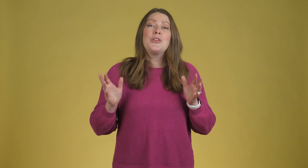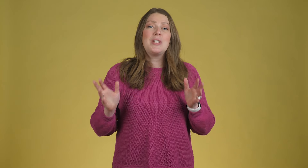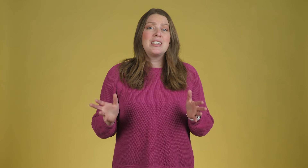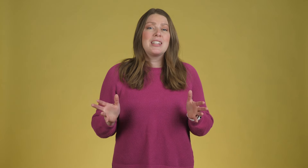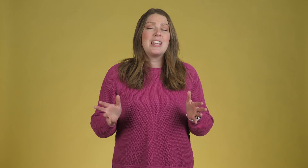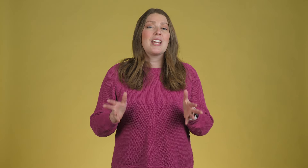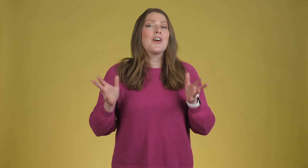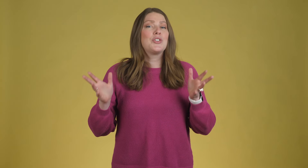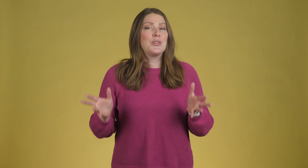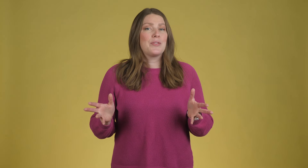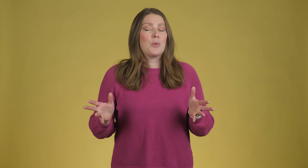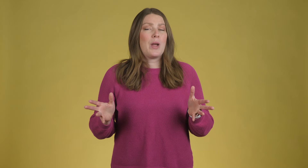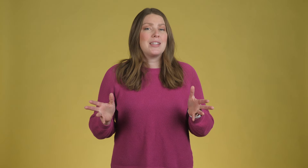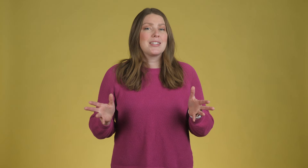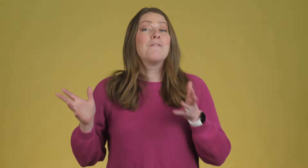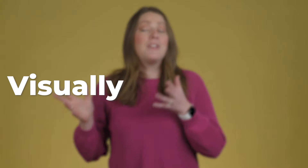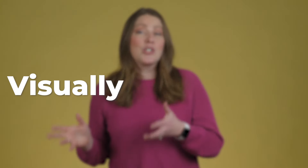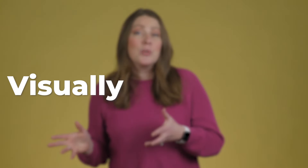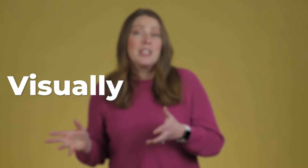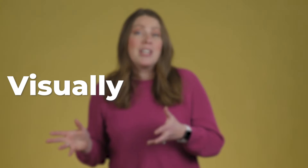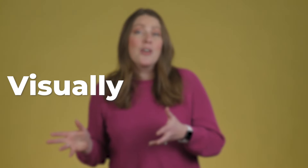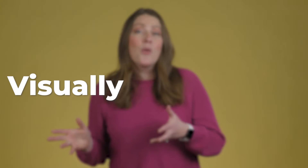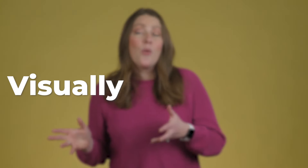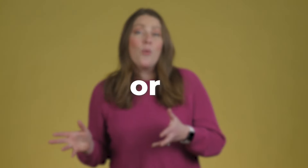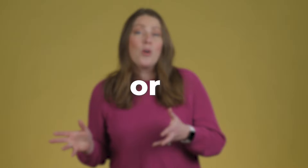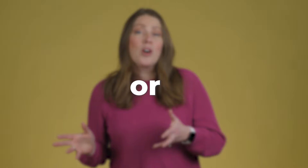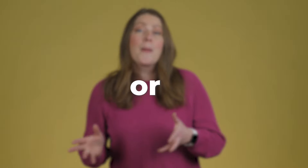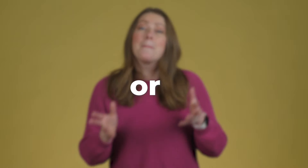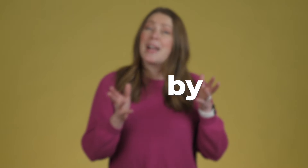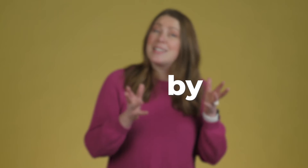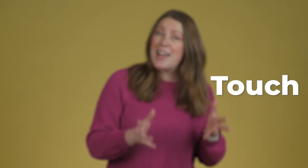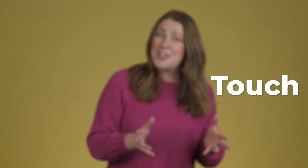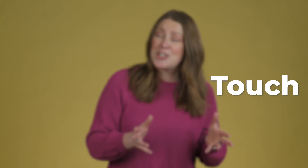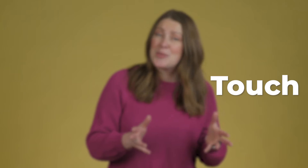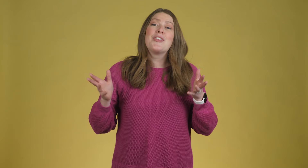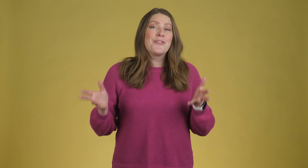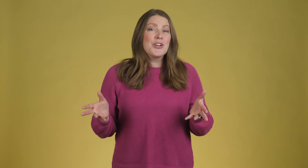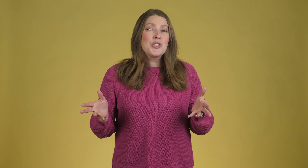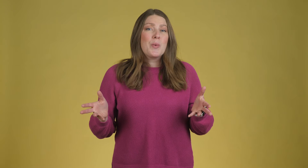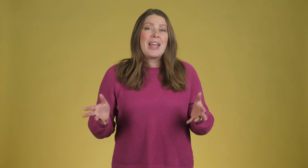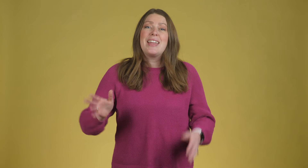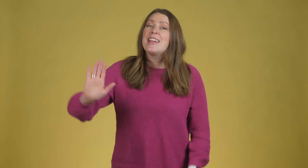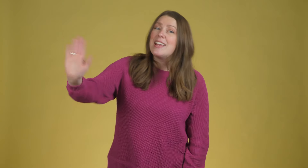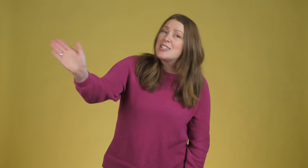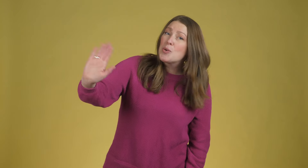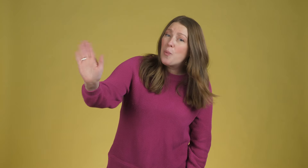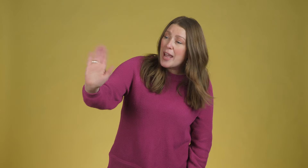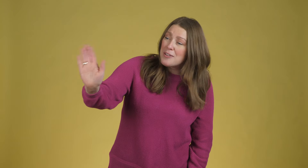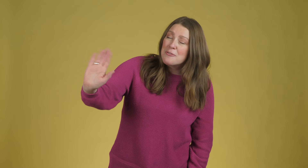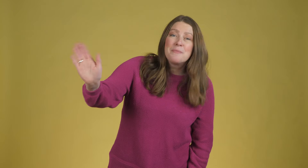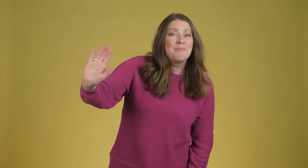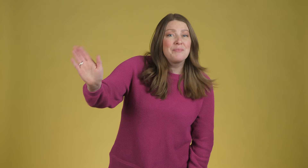You need to think of two different ways visually or by touch. The first way is to wave.